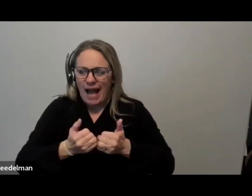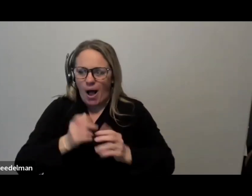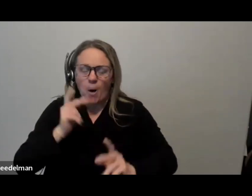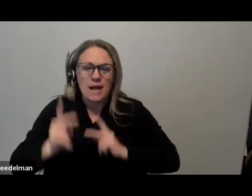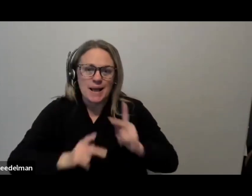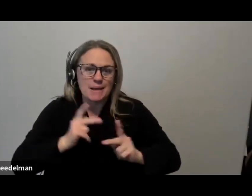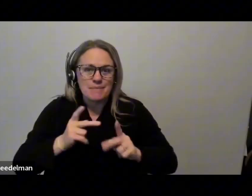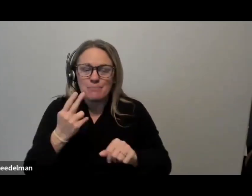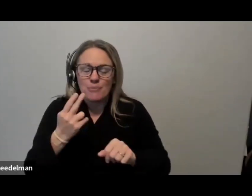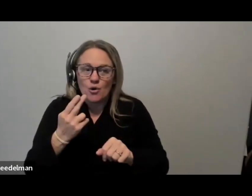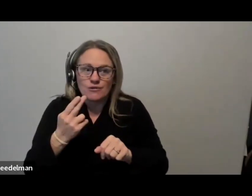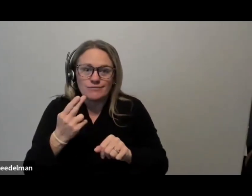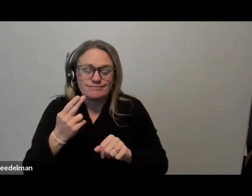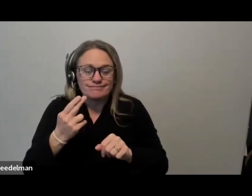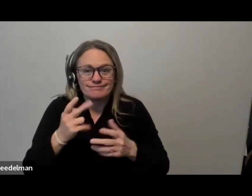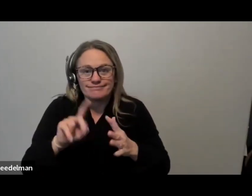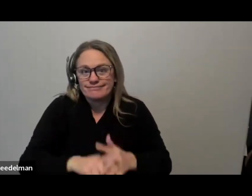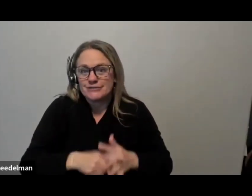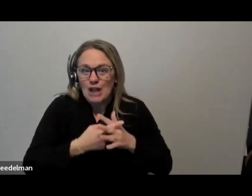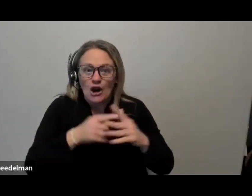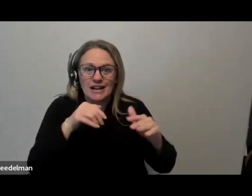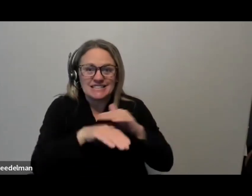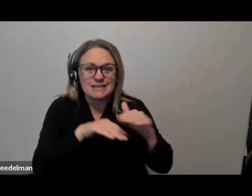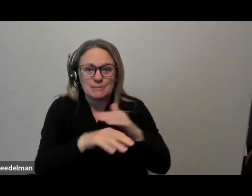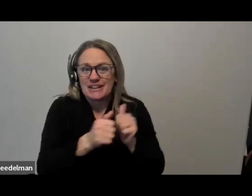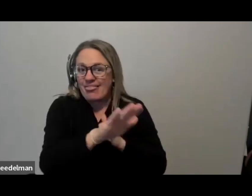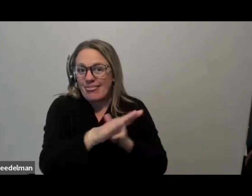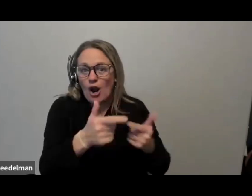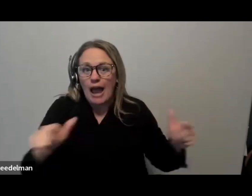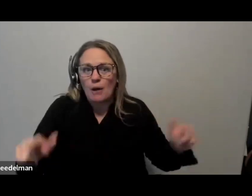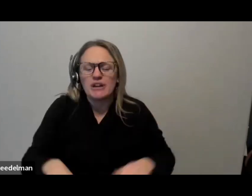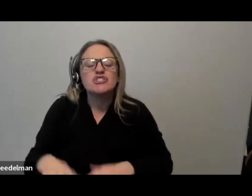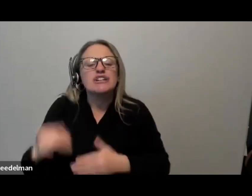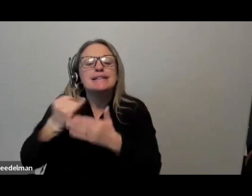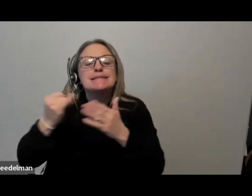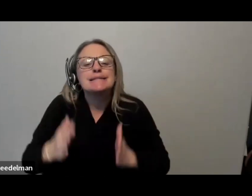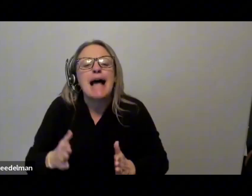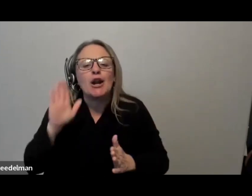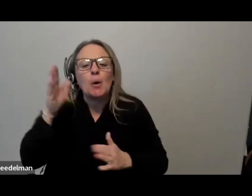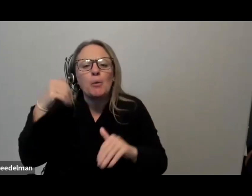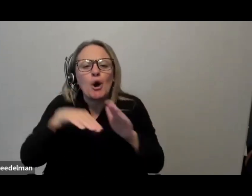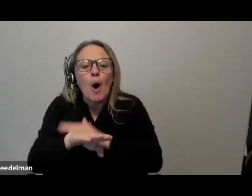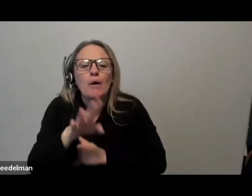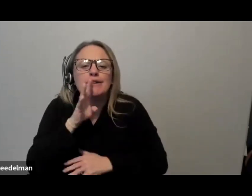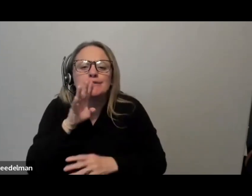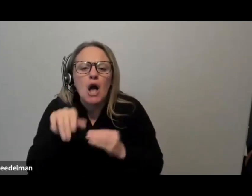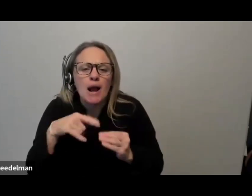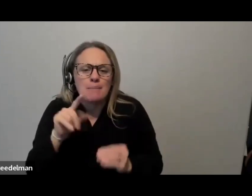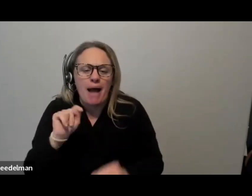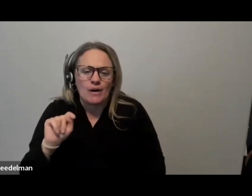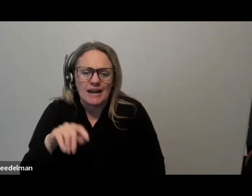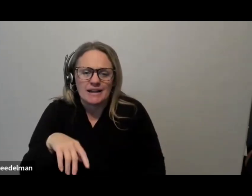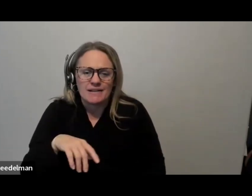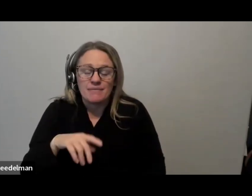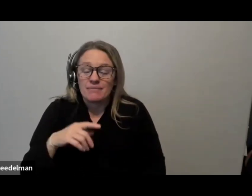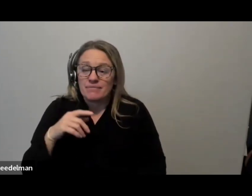When design designers go into the room and talk about it, they speak about it from the point of view of we want to make sure we reduce the number